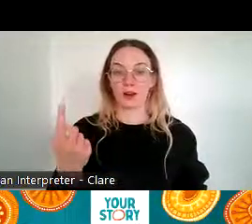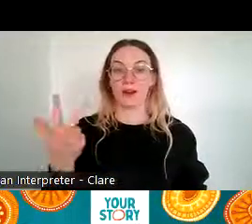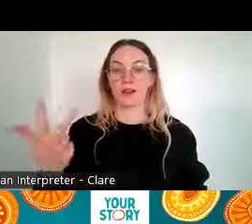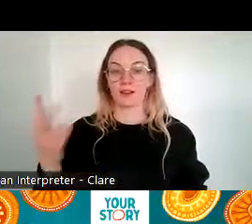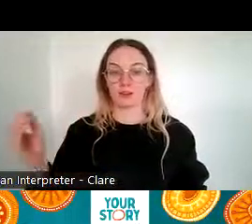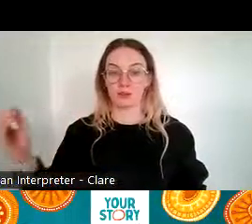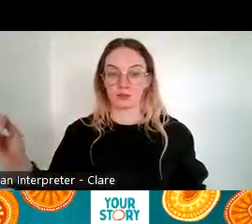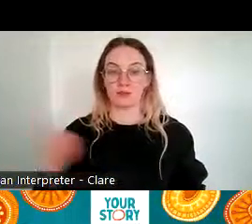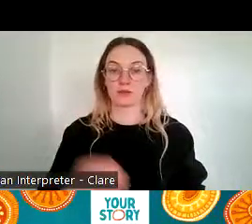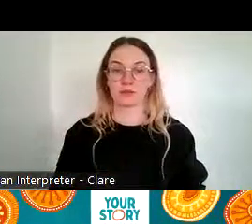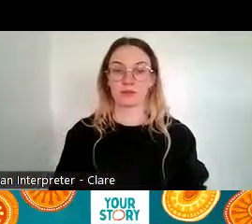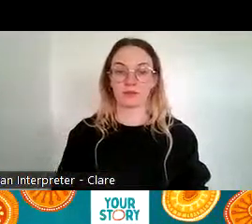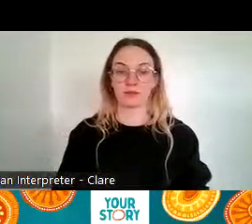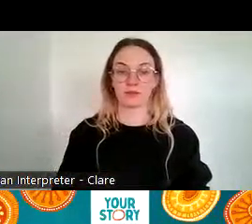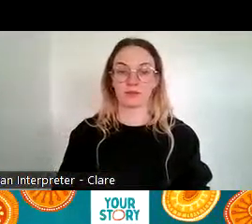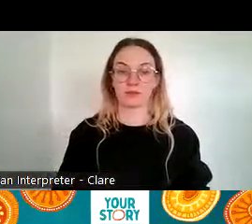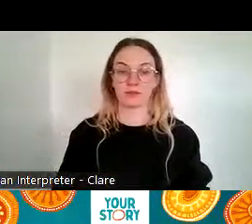Or email us at yourstorydisability@legalaid.qld.gov.au.